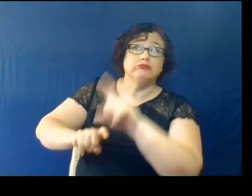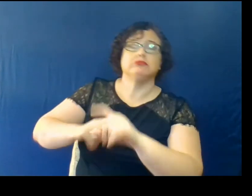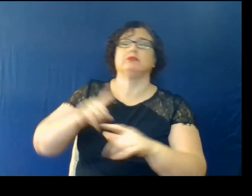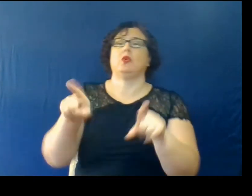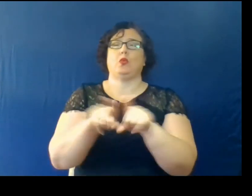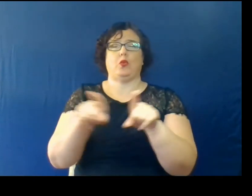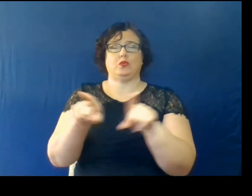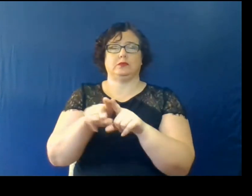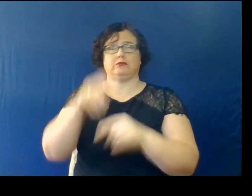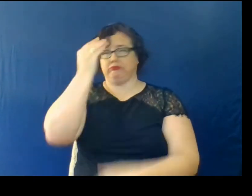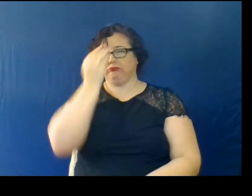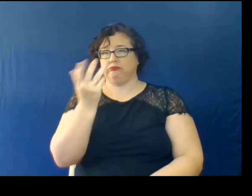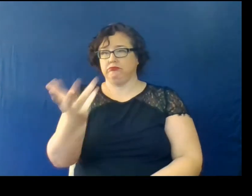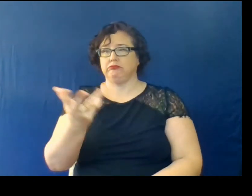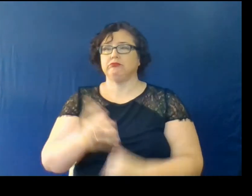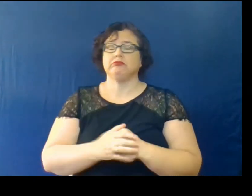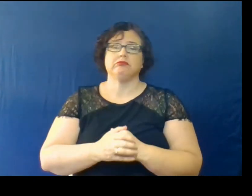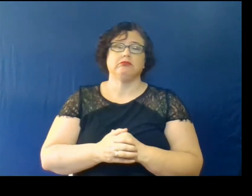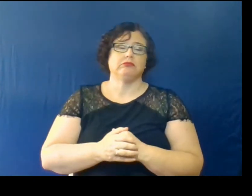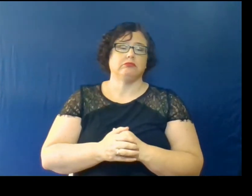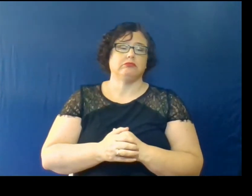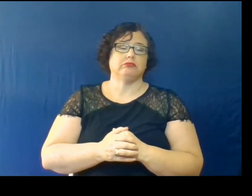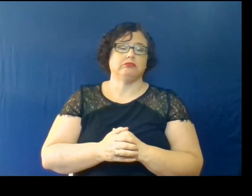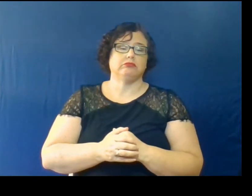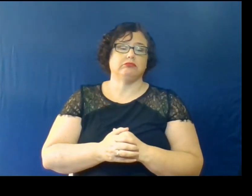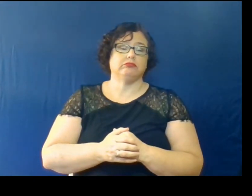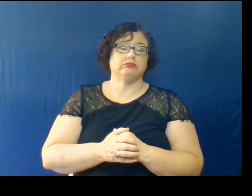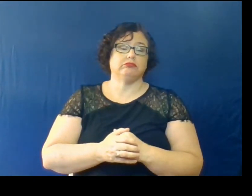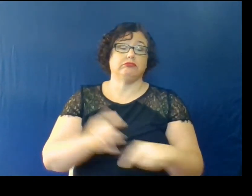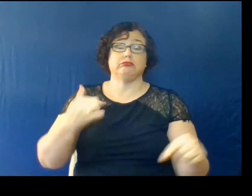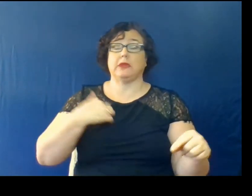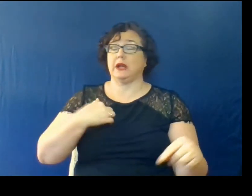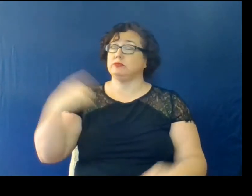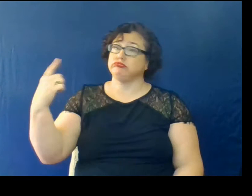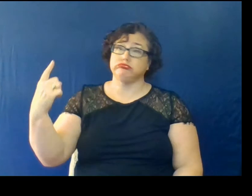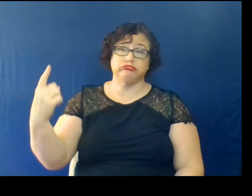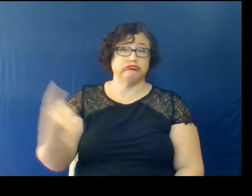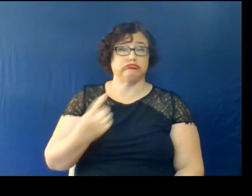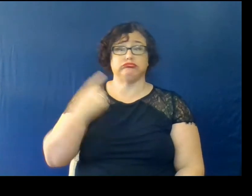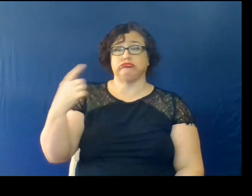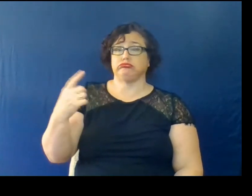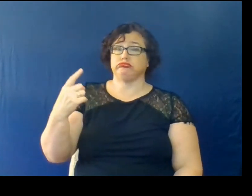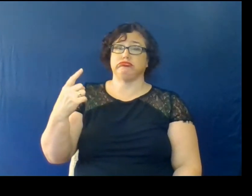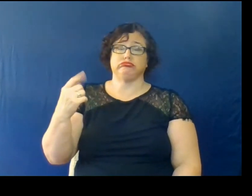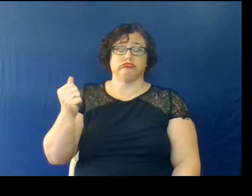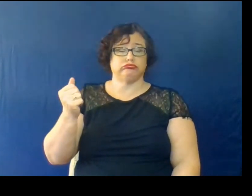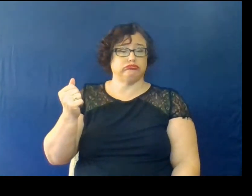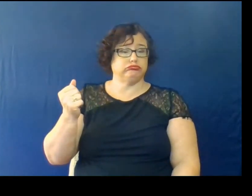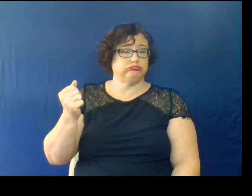is that although I have been always you know that creates some sort of anxiety you know